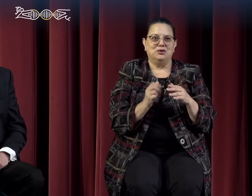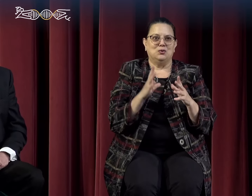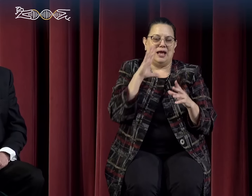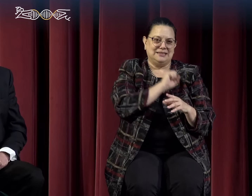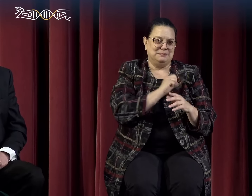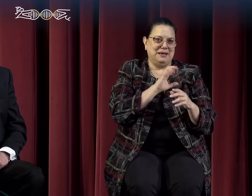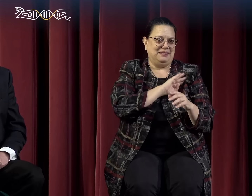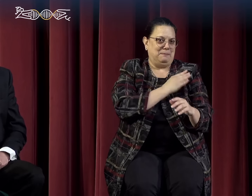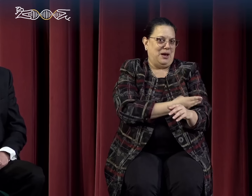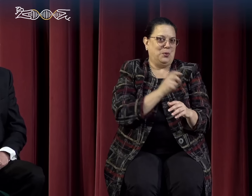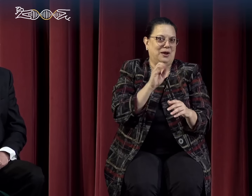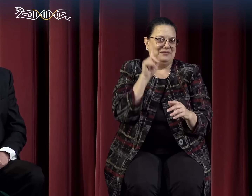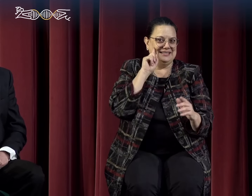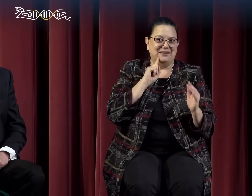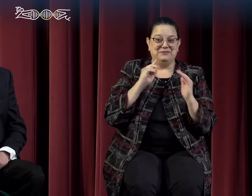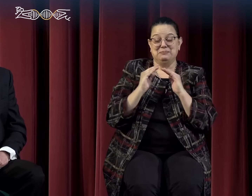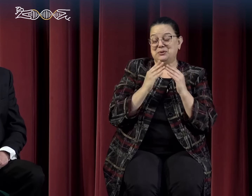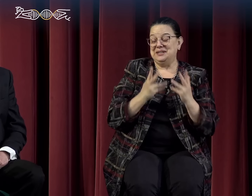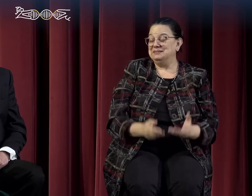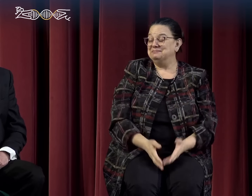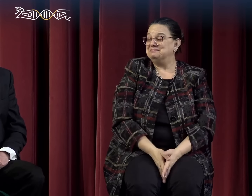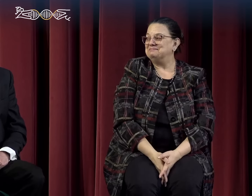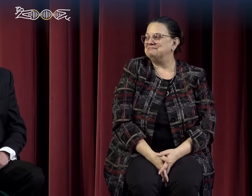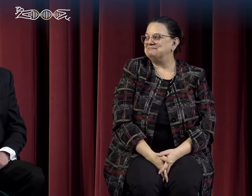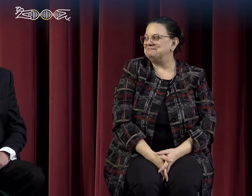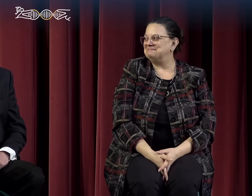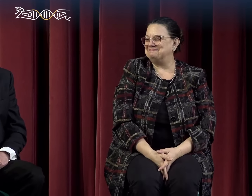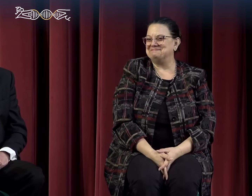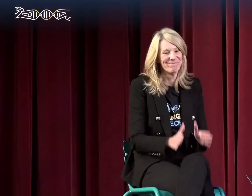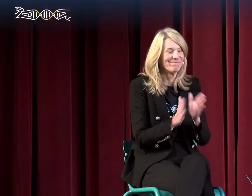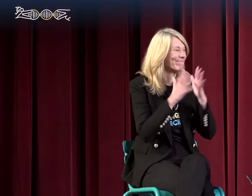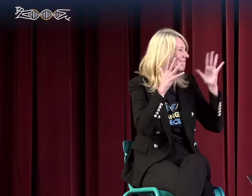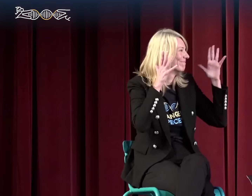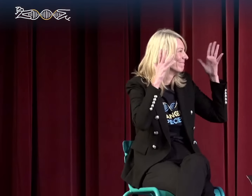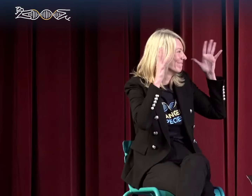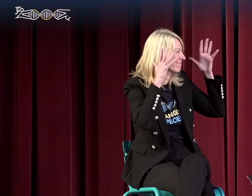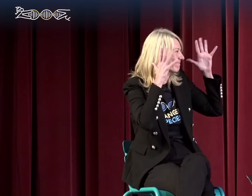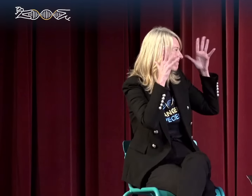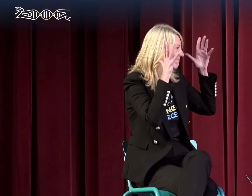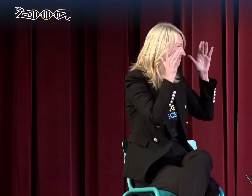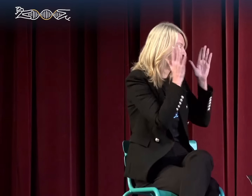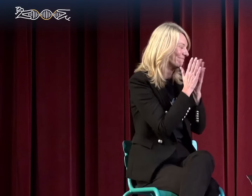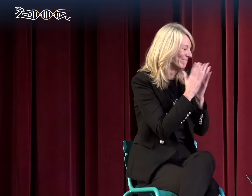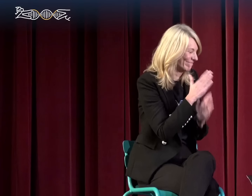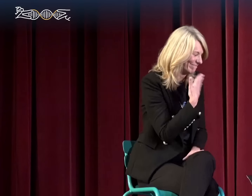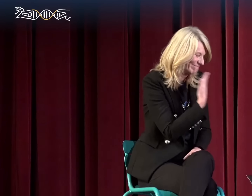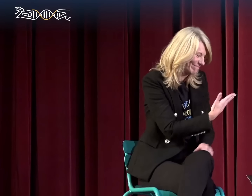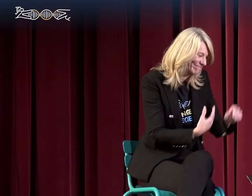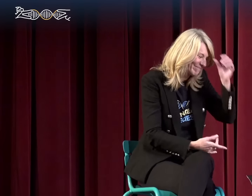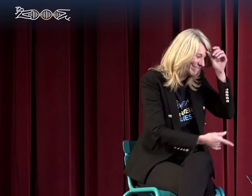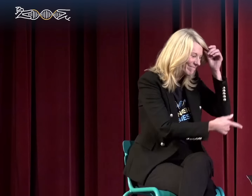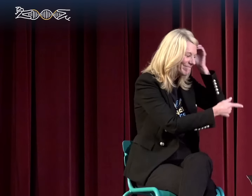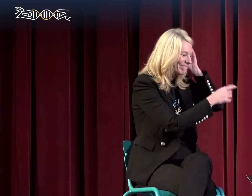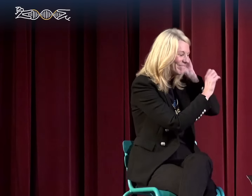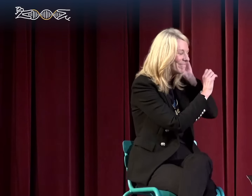have Deaf children. It is interesting and empowering to see how much our Deaf community is connected.